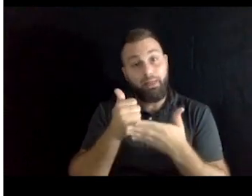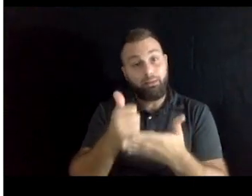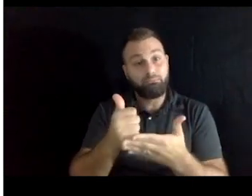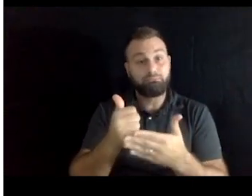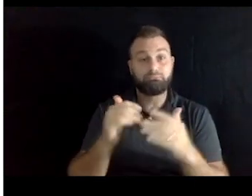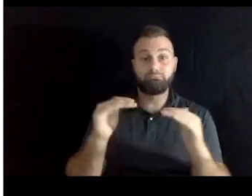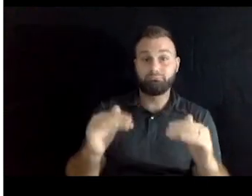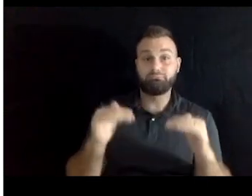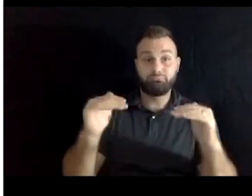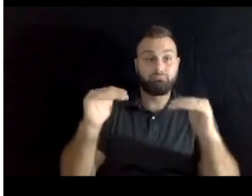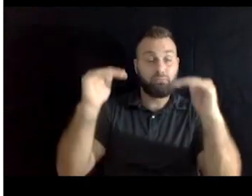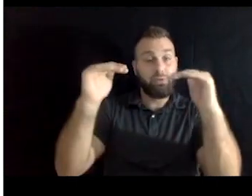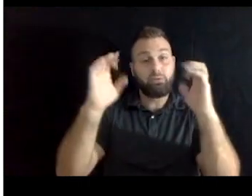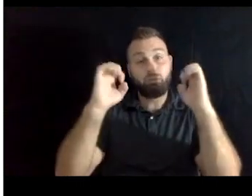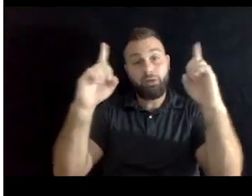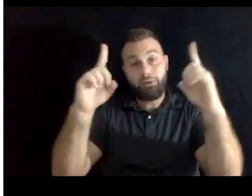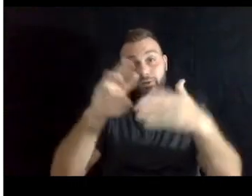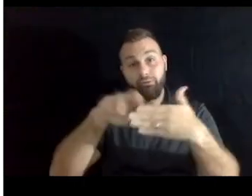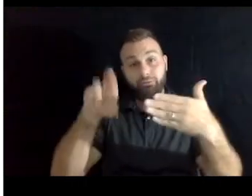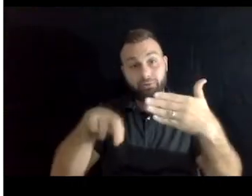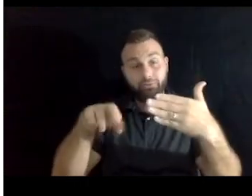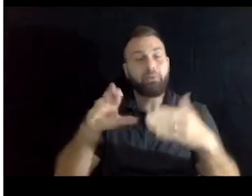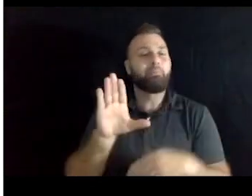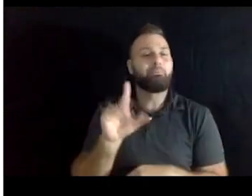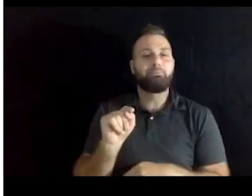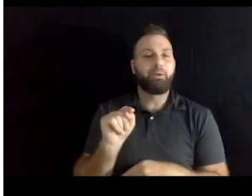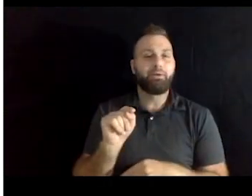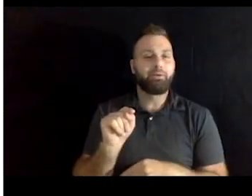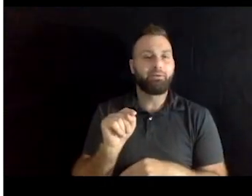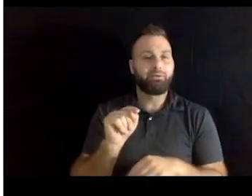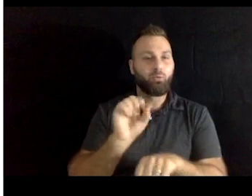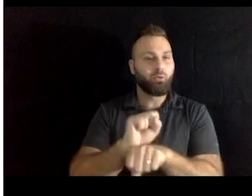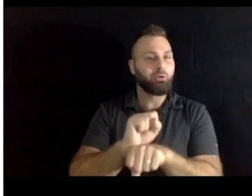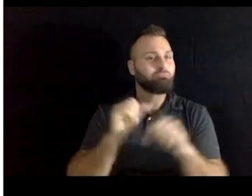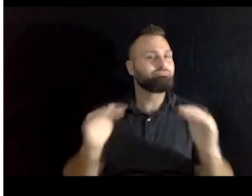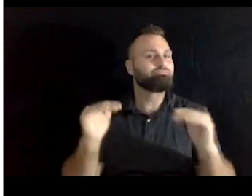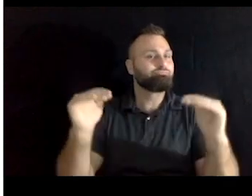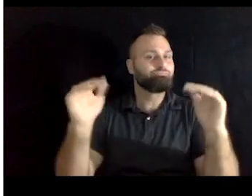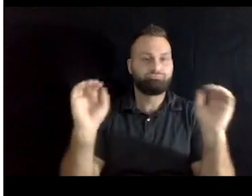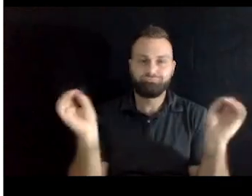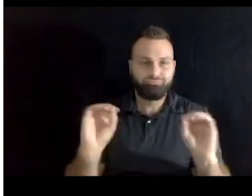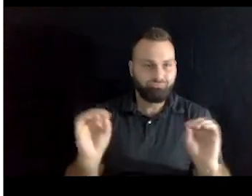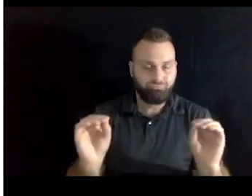but it is not helpful. With improving employment. So if you do, if you test a program,